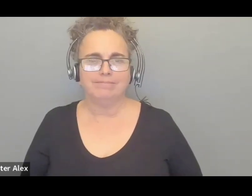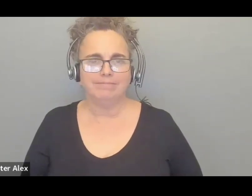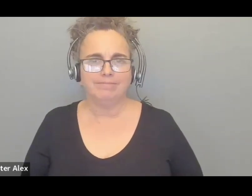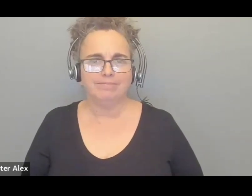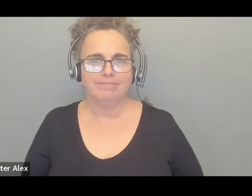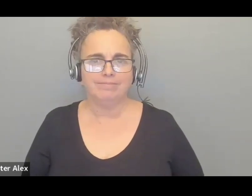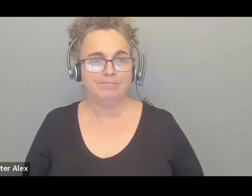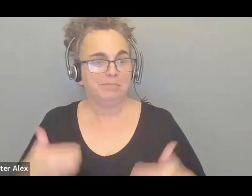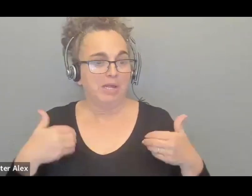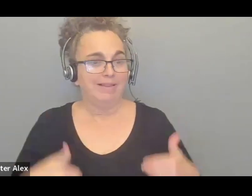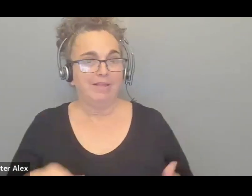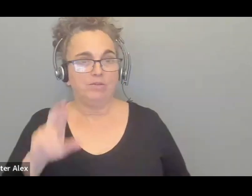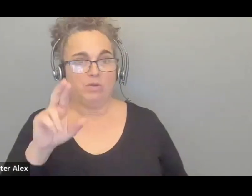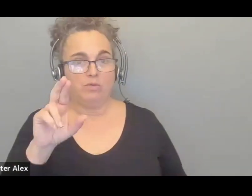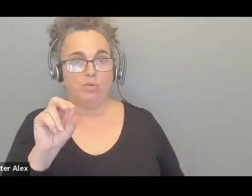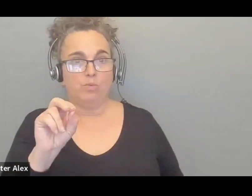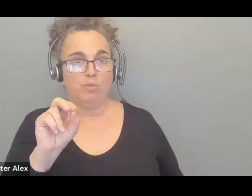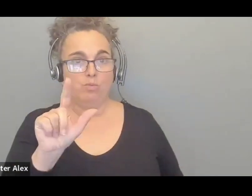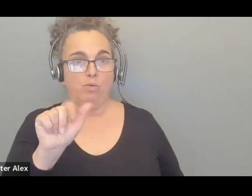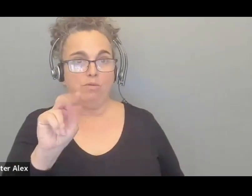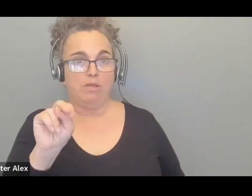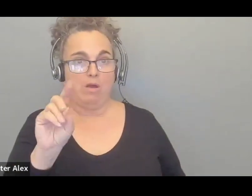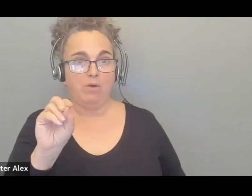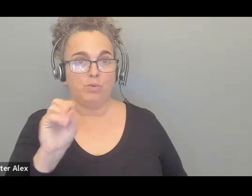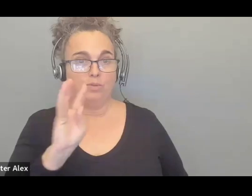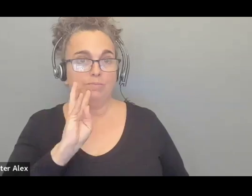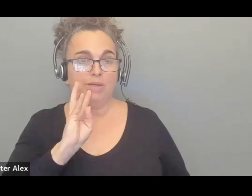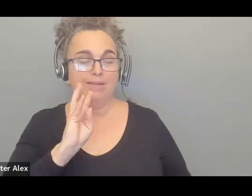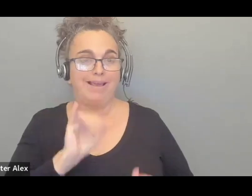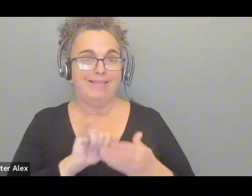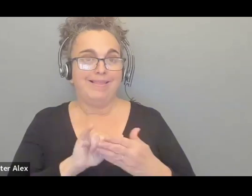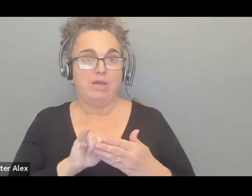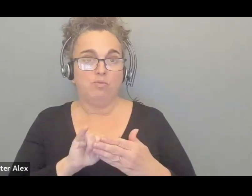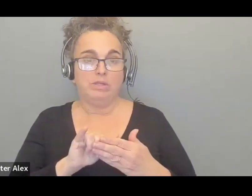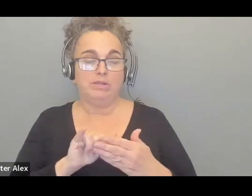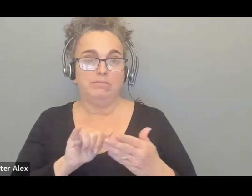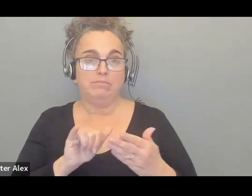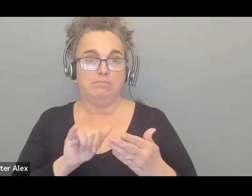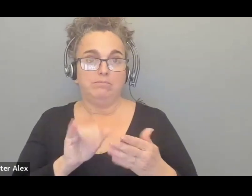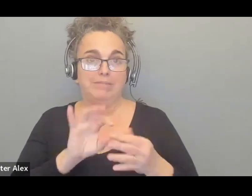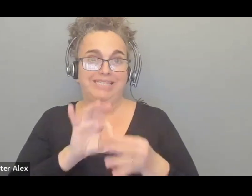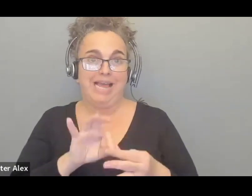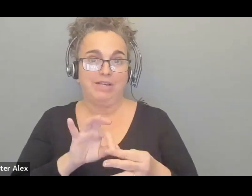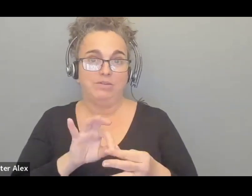This is Rolando speaking and I think it ties to, to another things is like, don't reinvent the wheel.